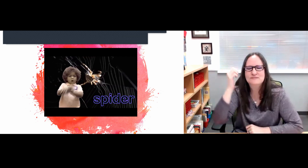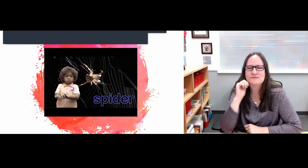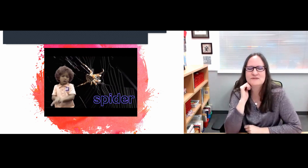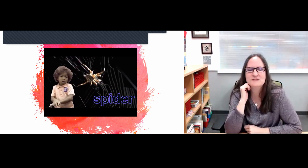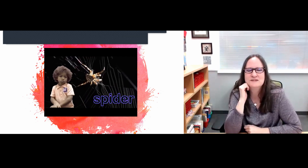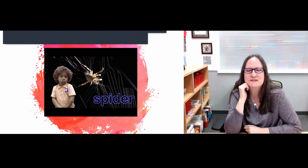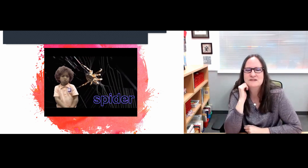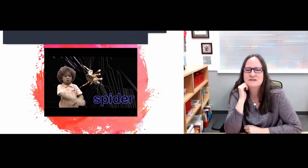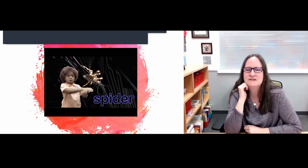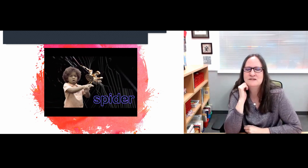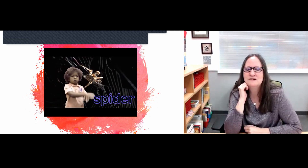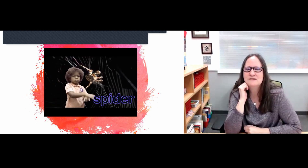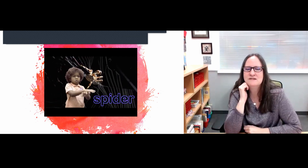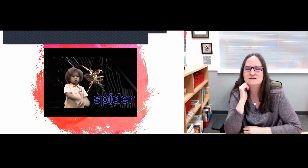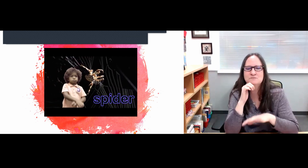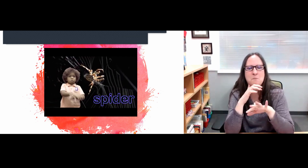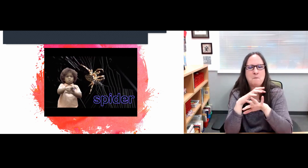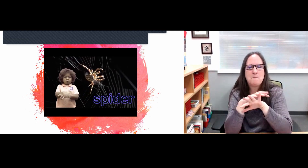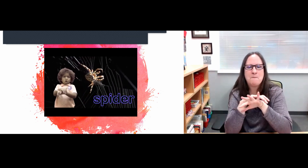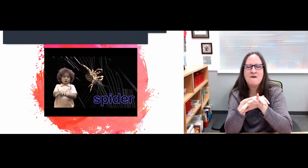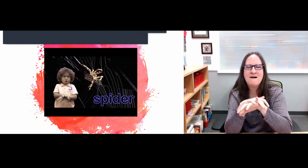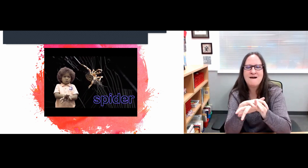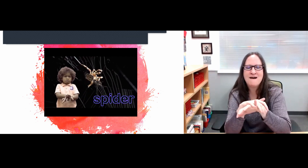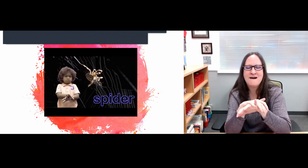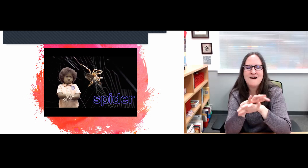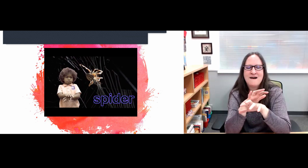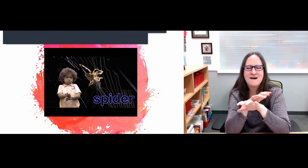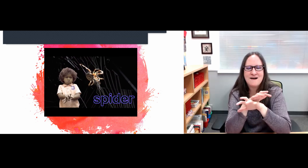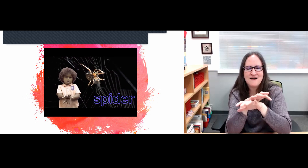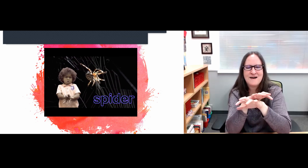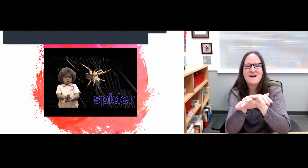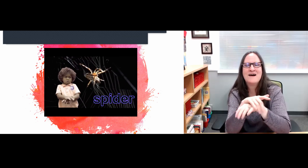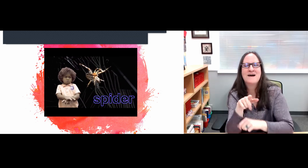word in the way that they're acting out the animals. Look at the spider.